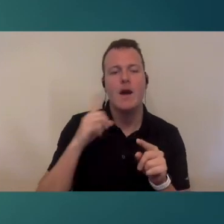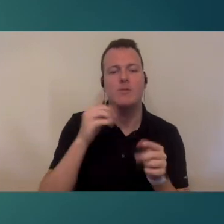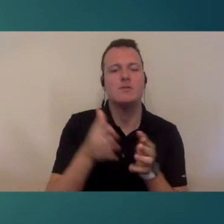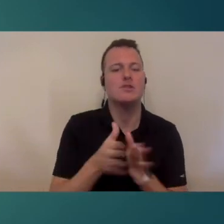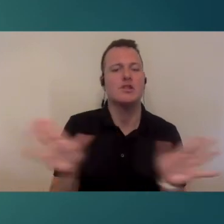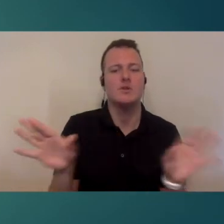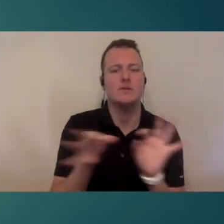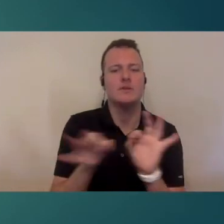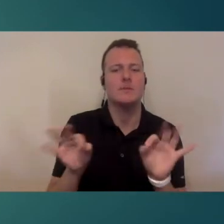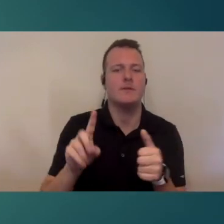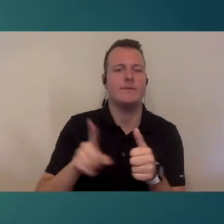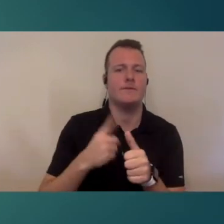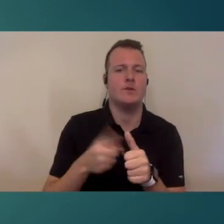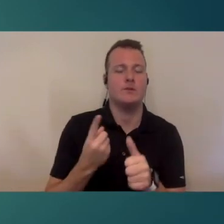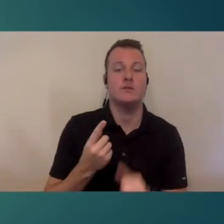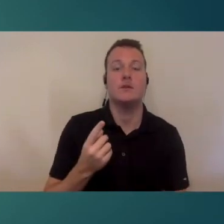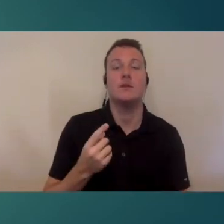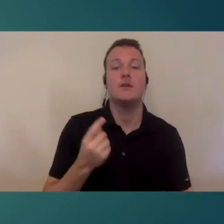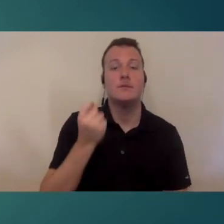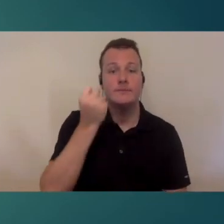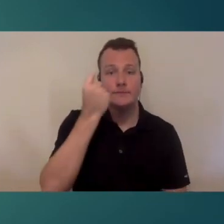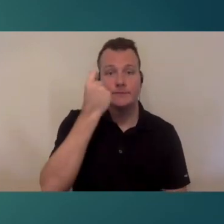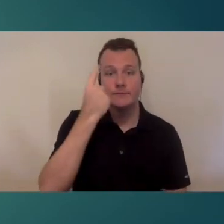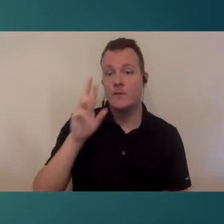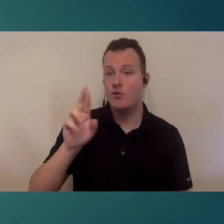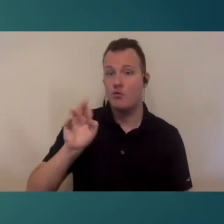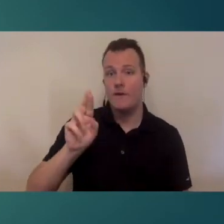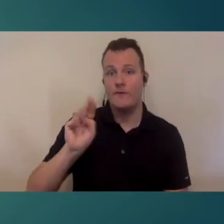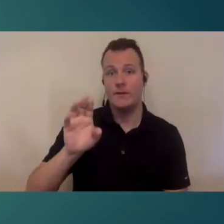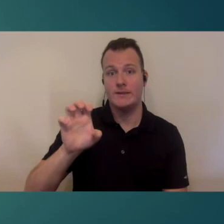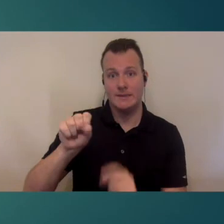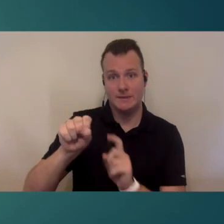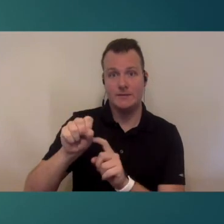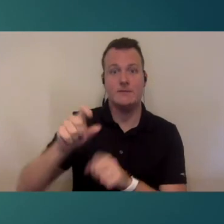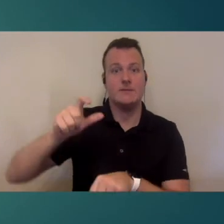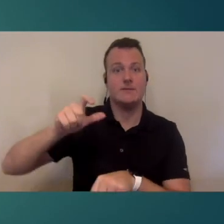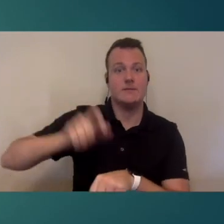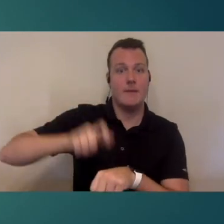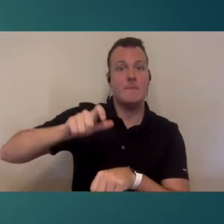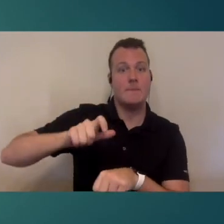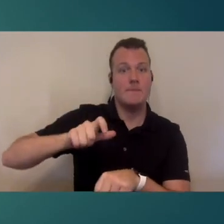statement at first when it actually comes to references. So I realized that